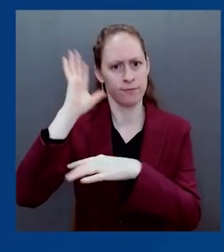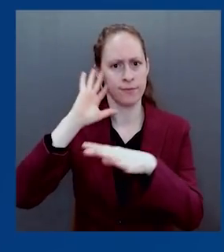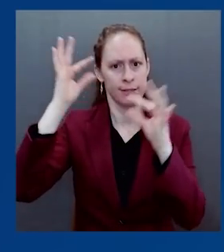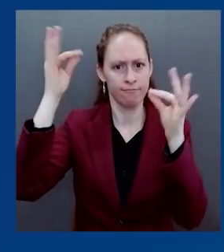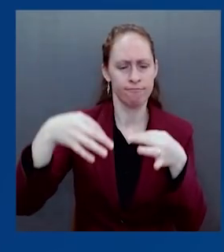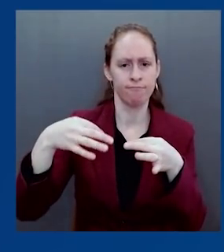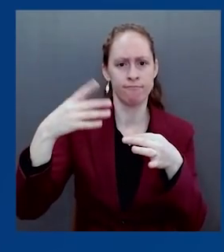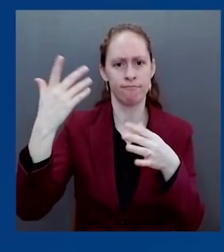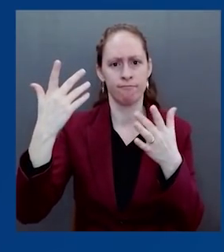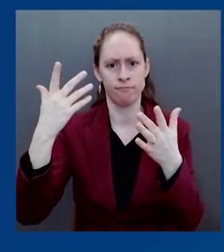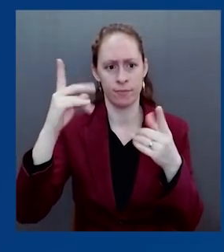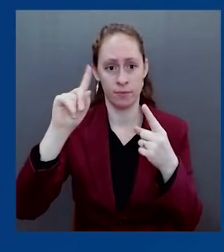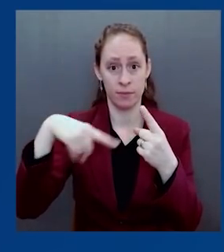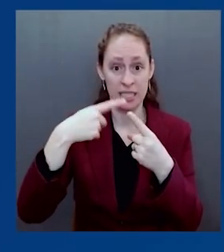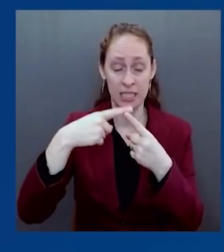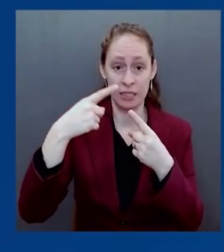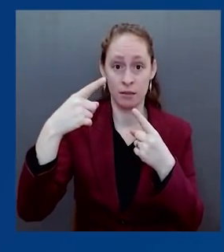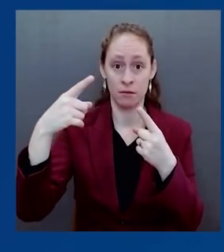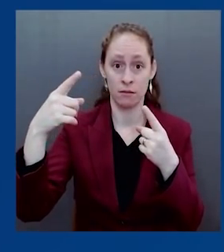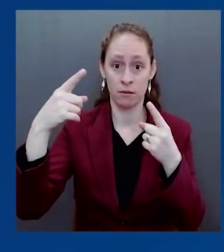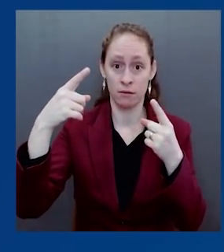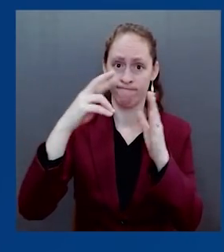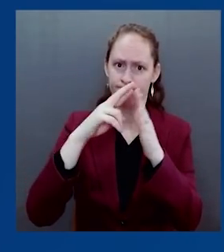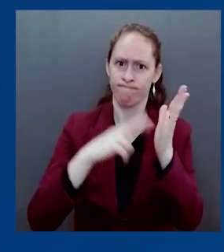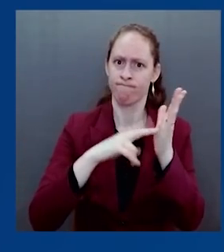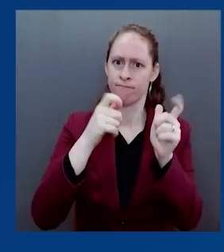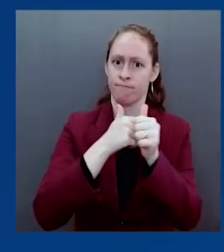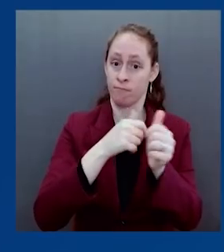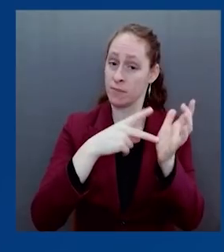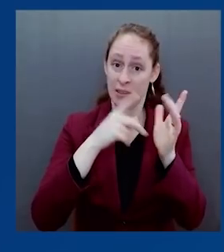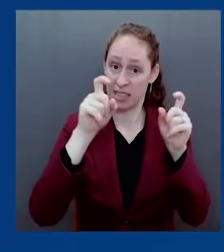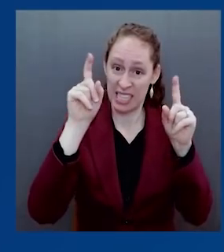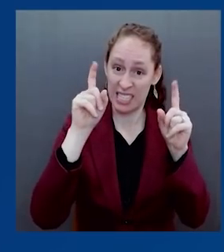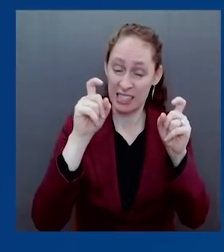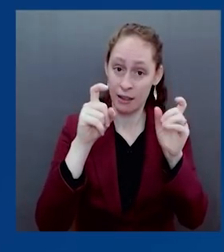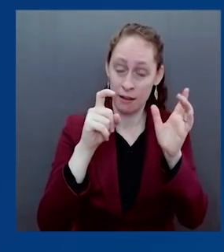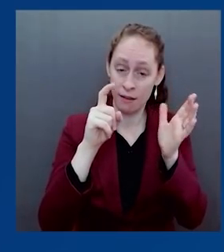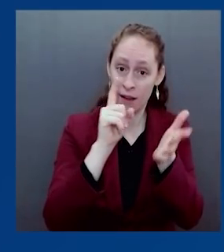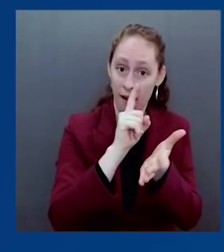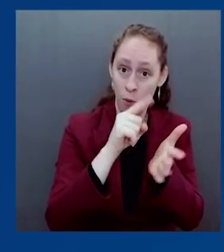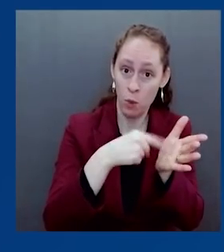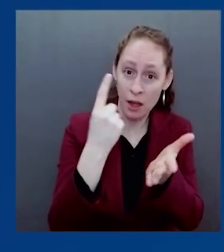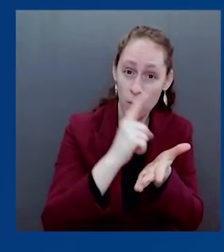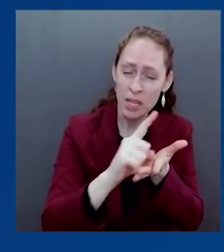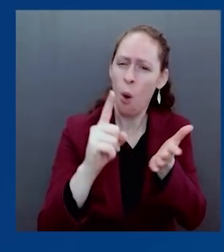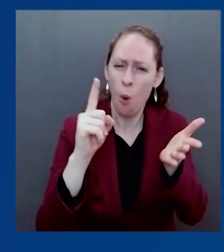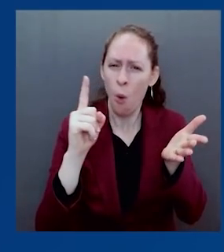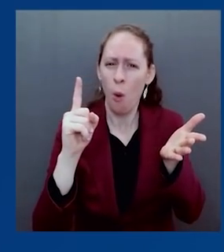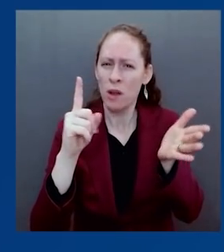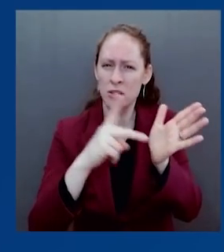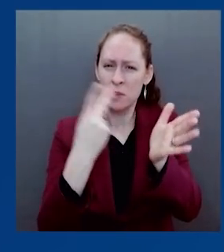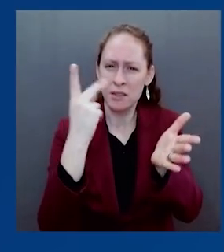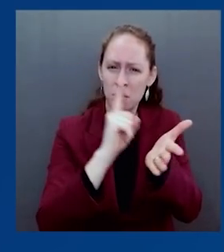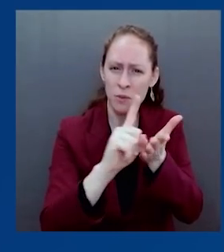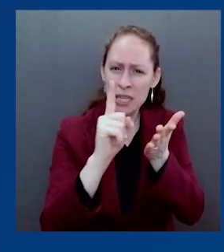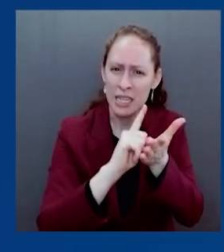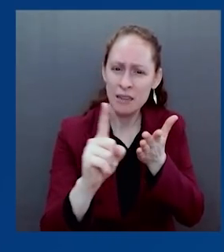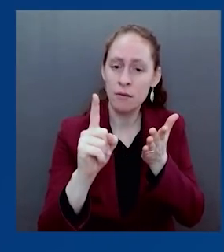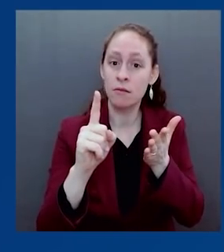You know, should it be once a week? Should it be twice a week? Should it be after an exposure? Should it be just to go to the grocery store? And then secondly, for Dr. Walensky,